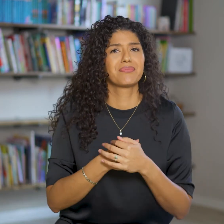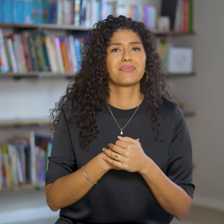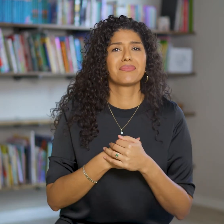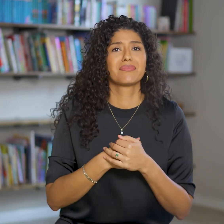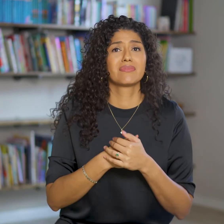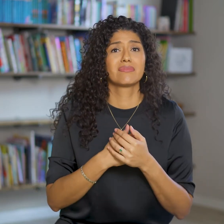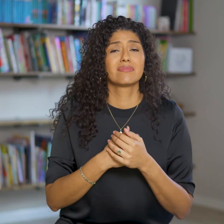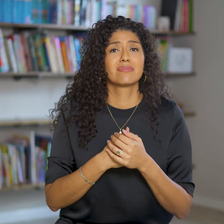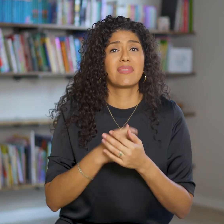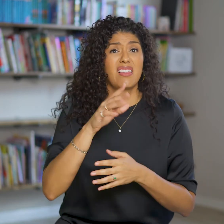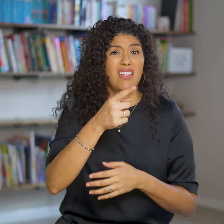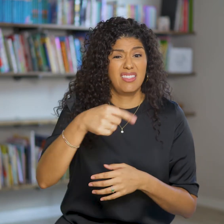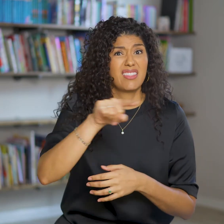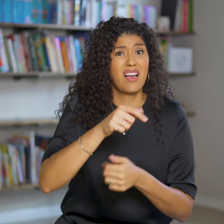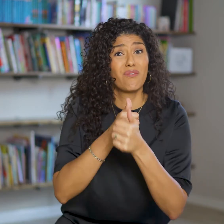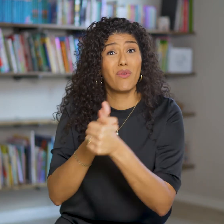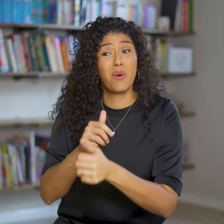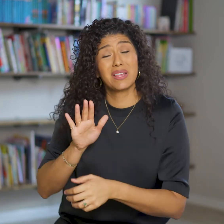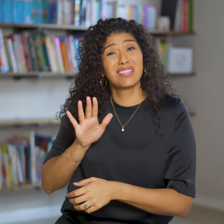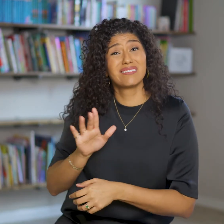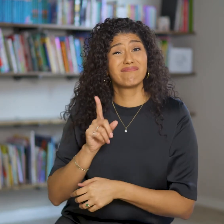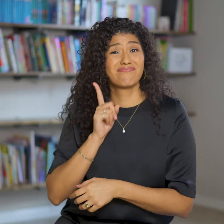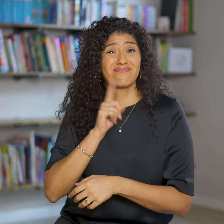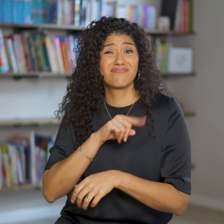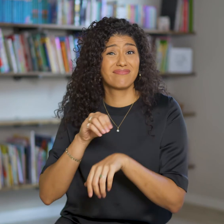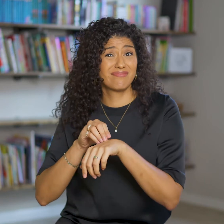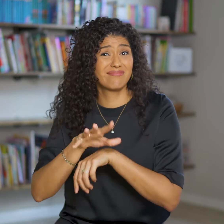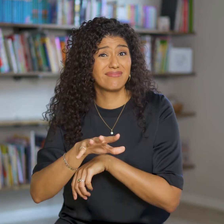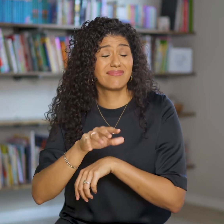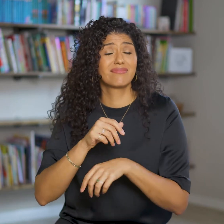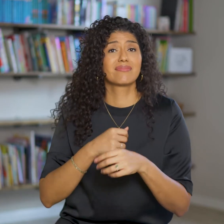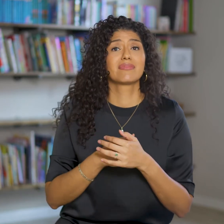They fall for his deceptive charisma.